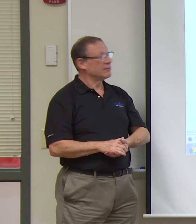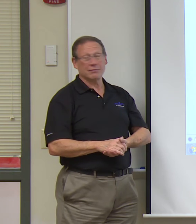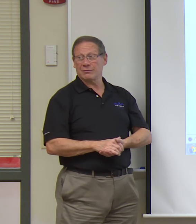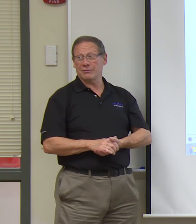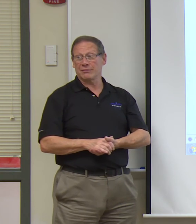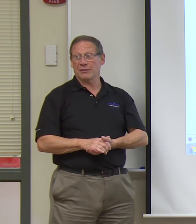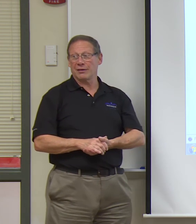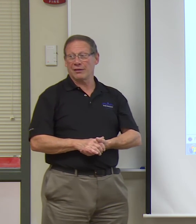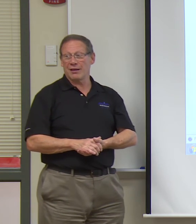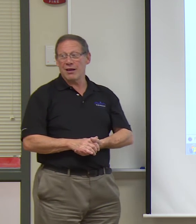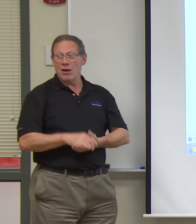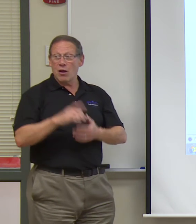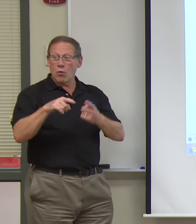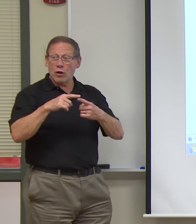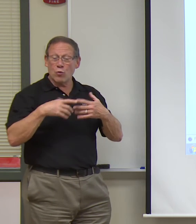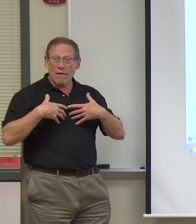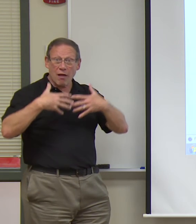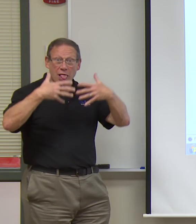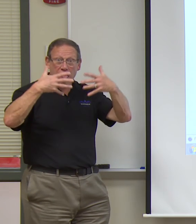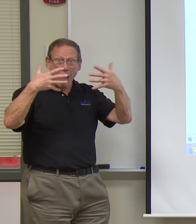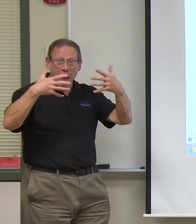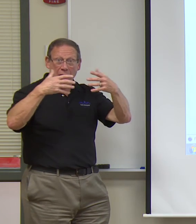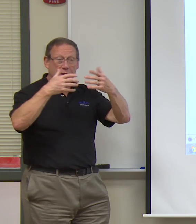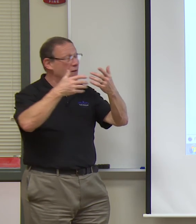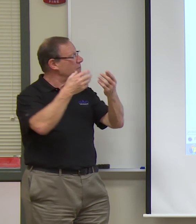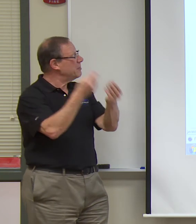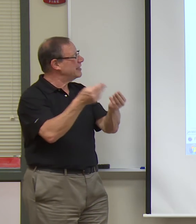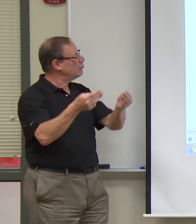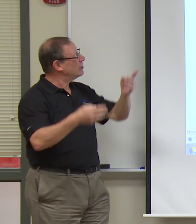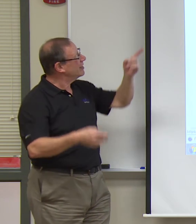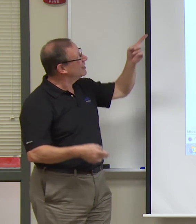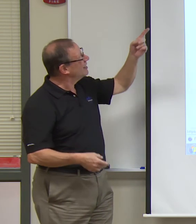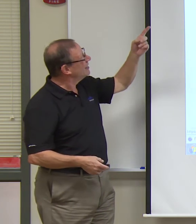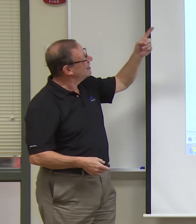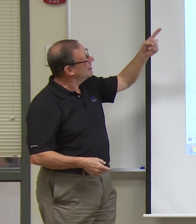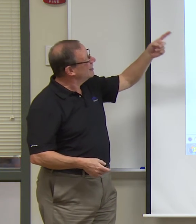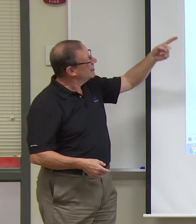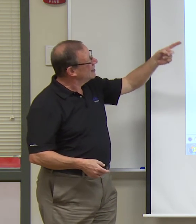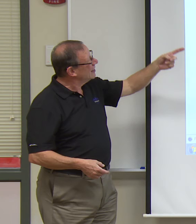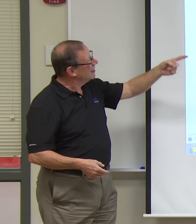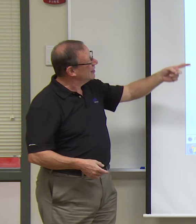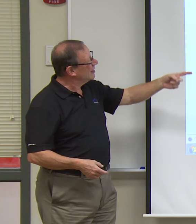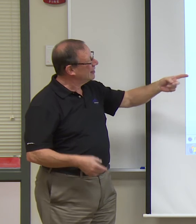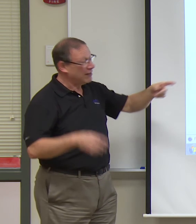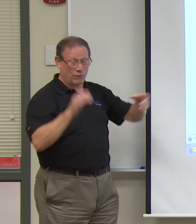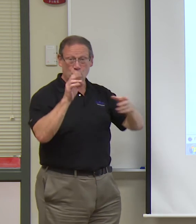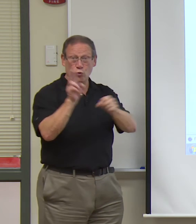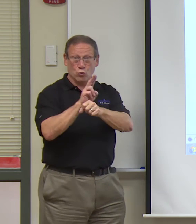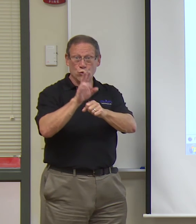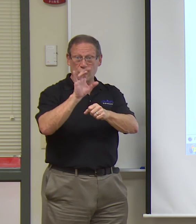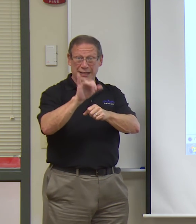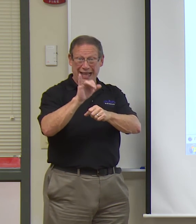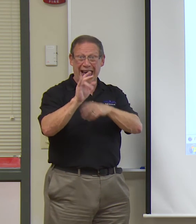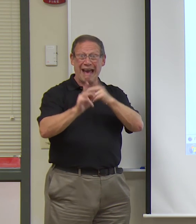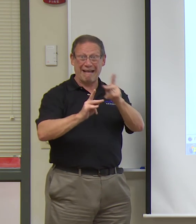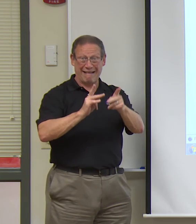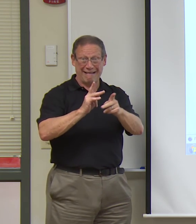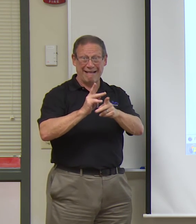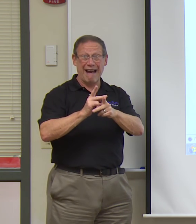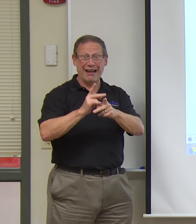when you have a lot of materials and if you're using this kind of setup or whether these are weeks or whatever,